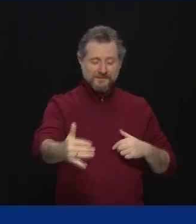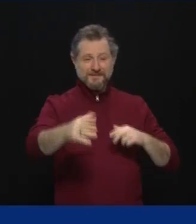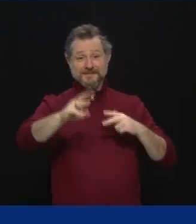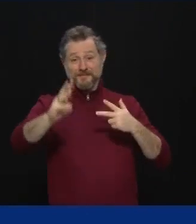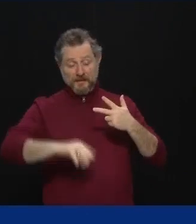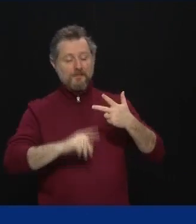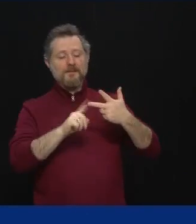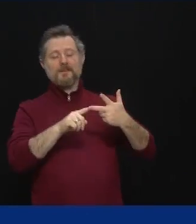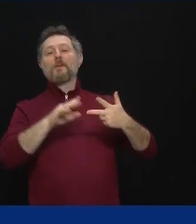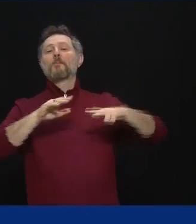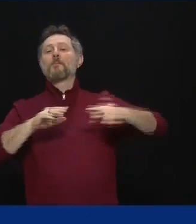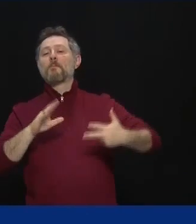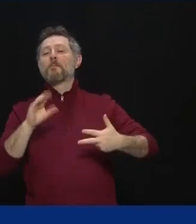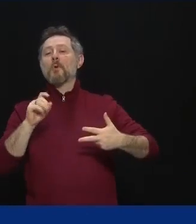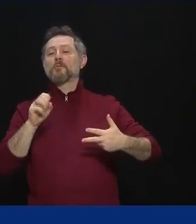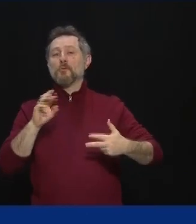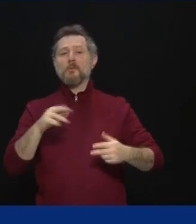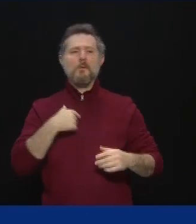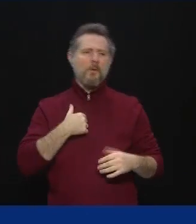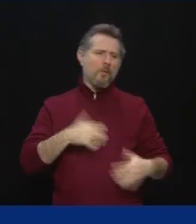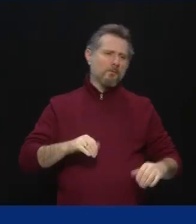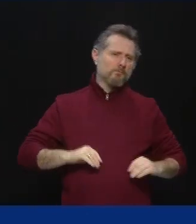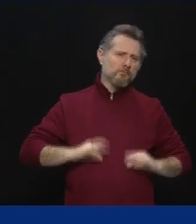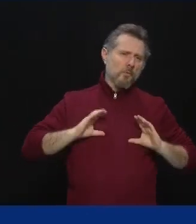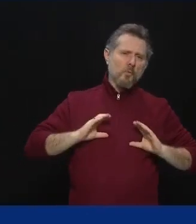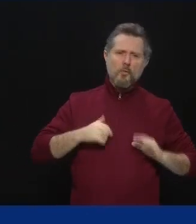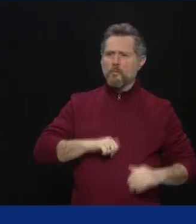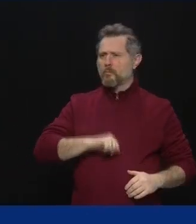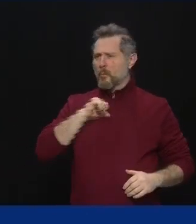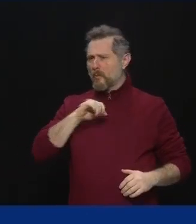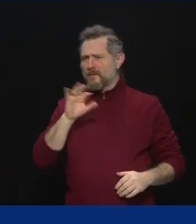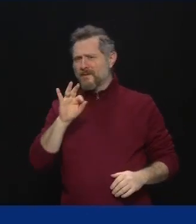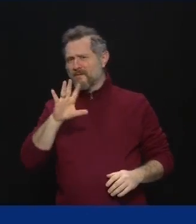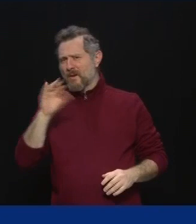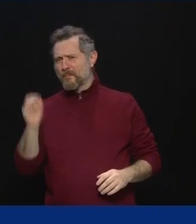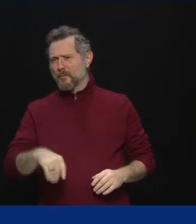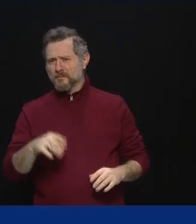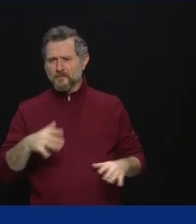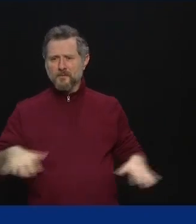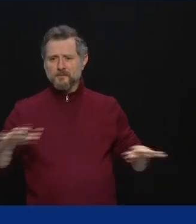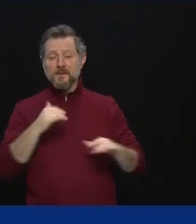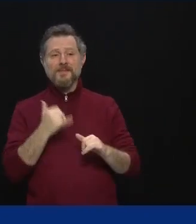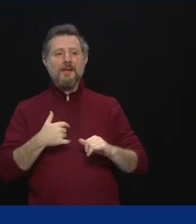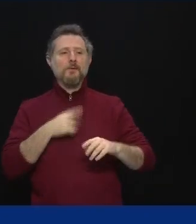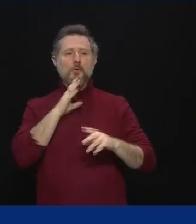DON'T MISS THE DATE WHEN YOU CAN GET THE SECOND AND THEN PLAN FOR THE THIRD SHOT. THE BOOSTER SHOT.